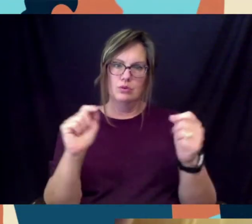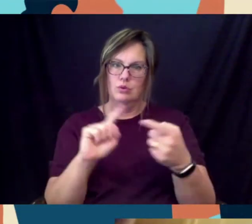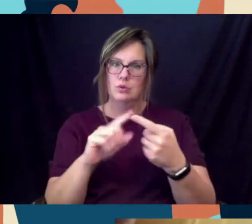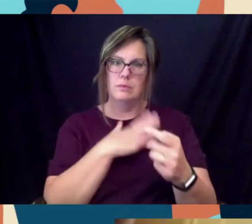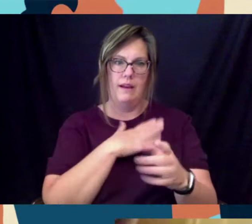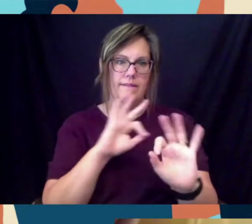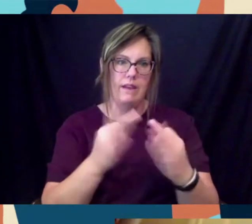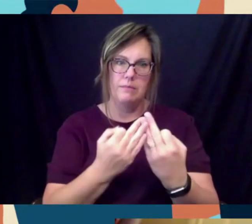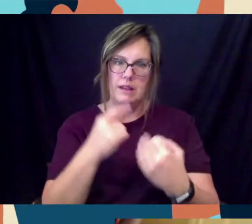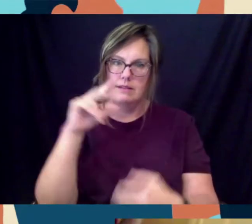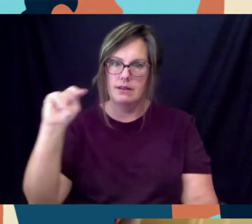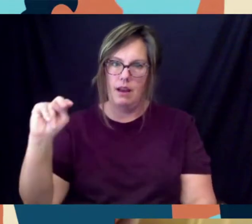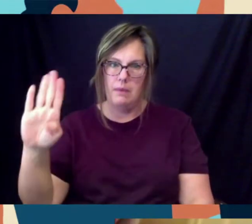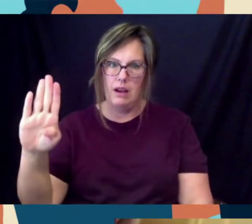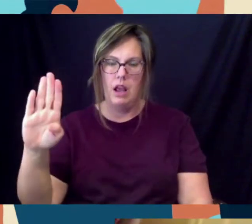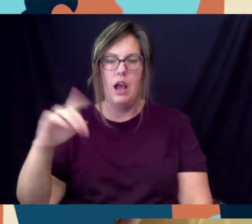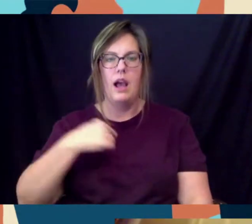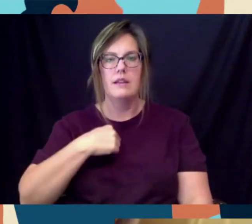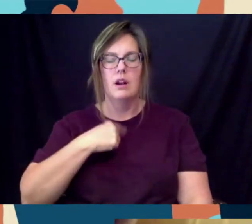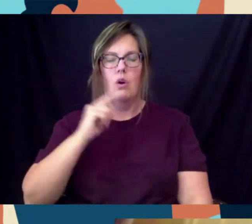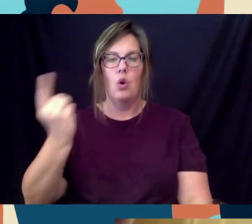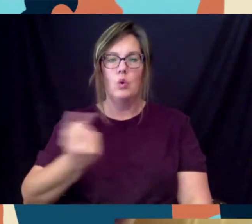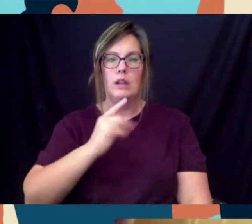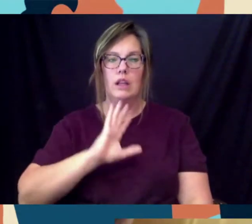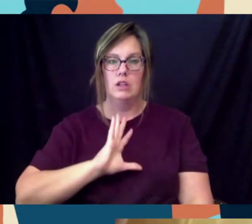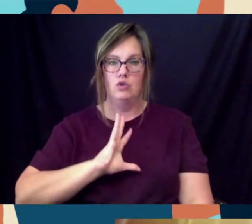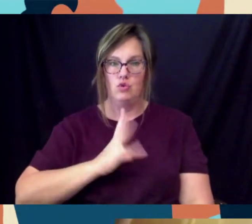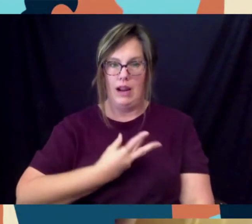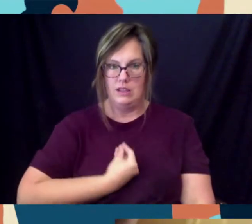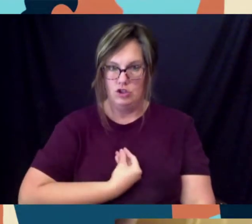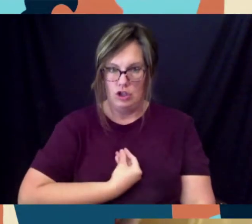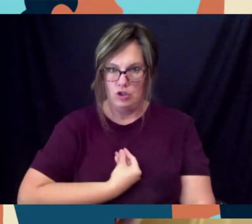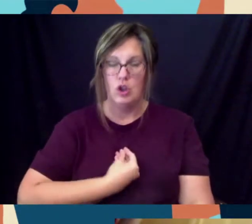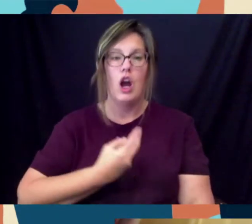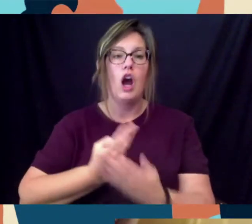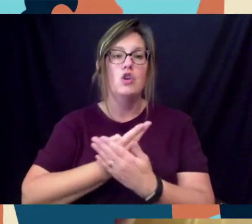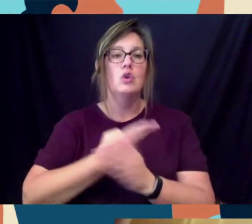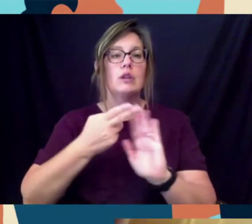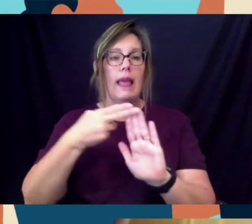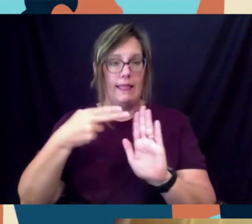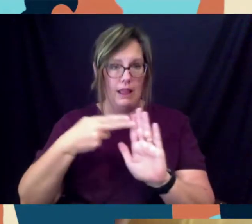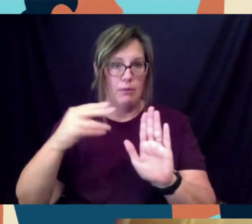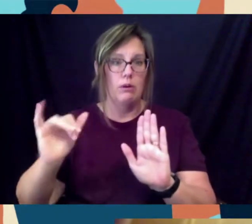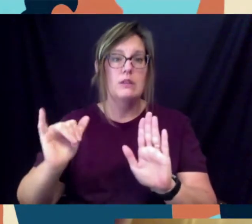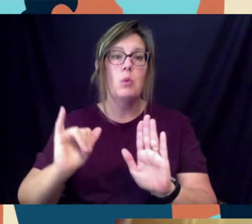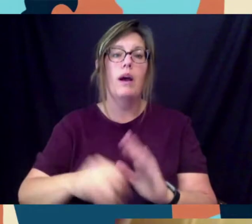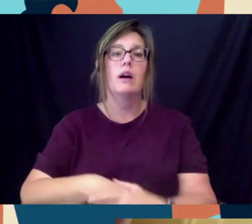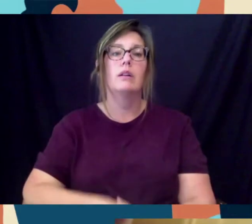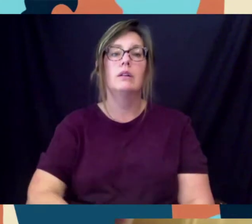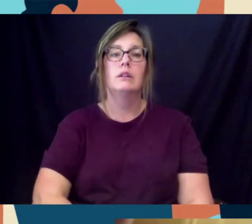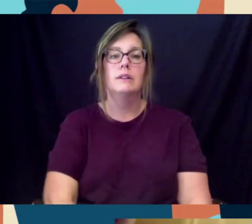i identify as transgender which i do use that label as well and it was really hard it was